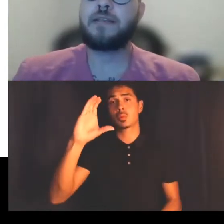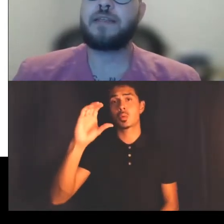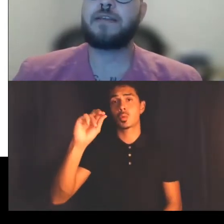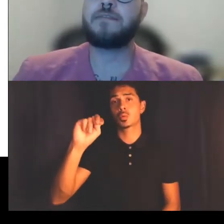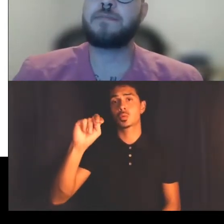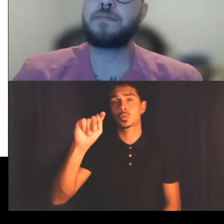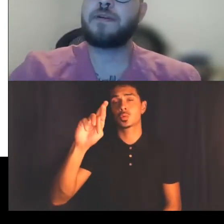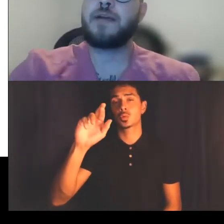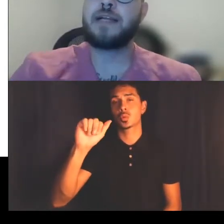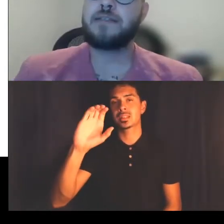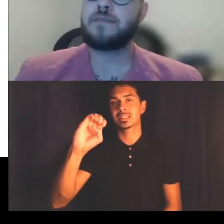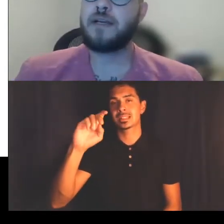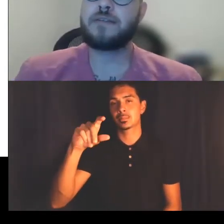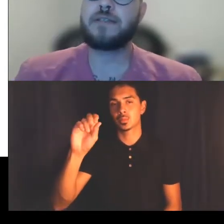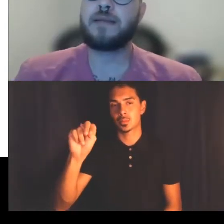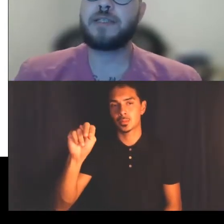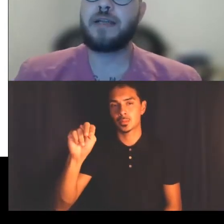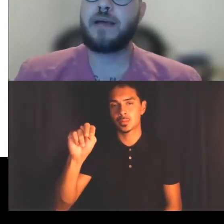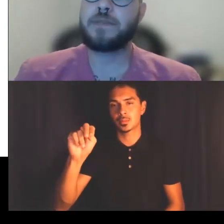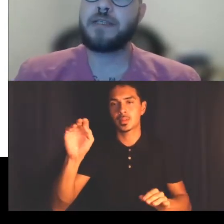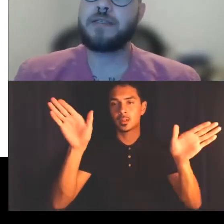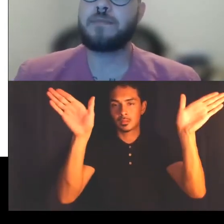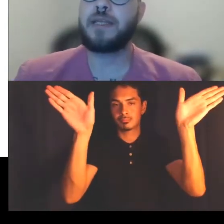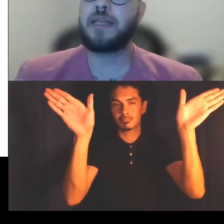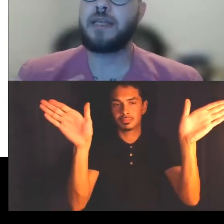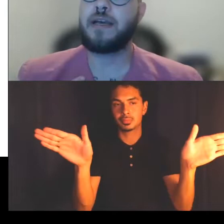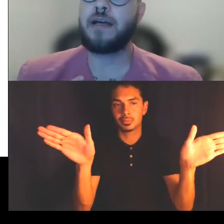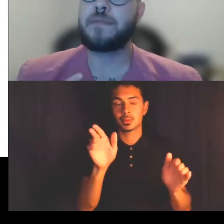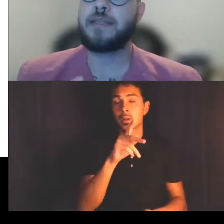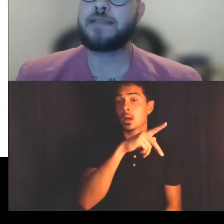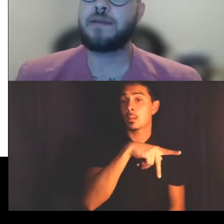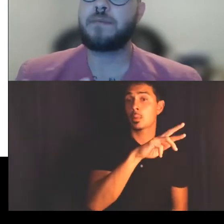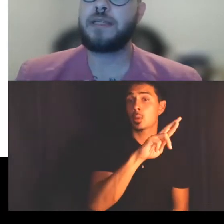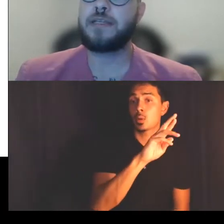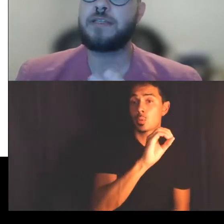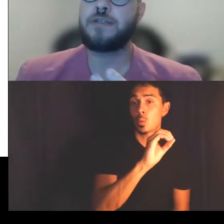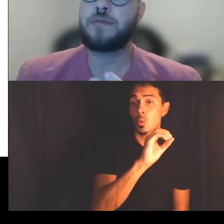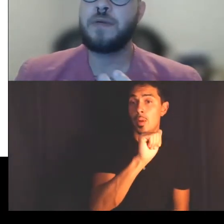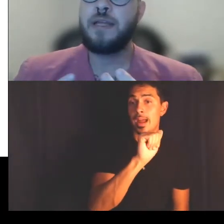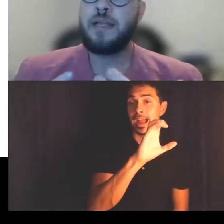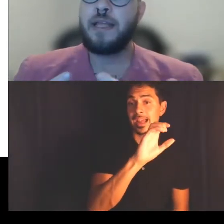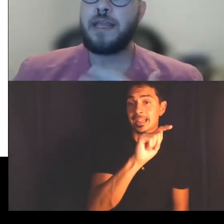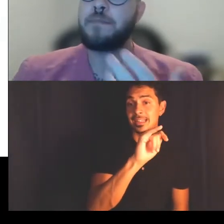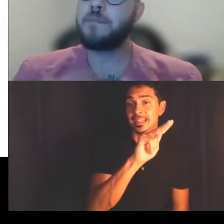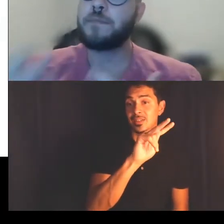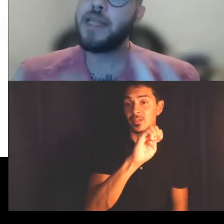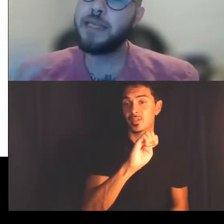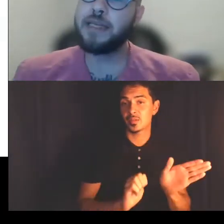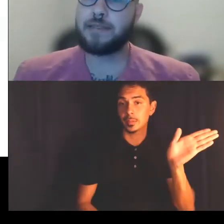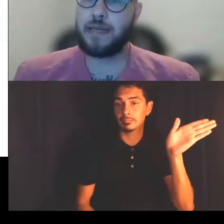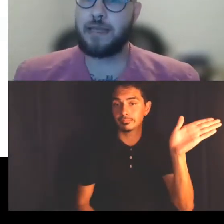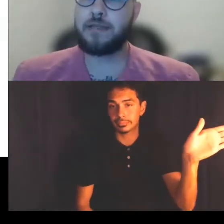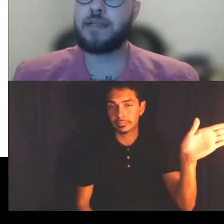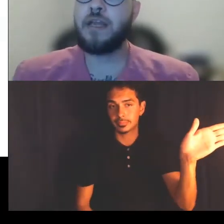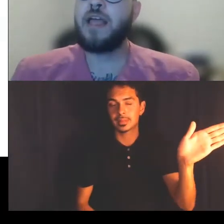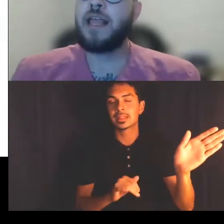We can think of proactive contraception options, meaning things that we can do in a more planning stage,